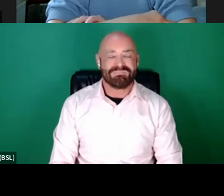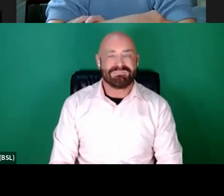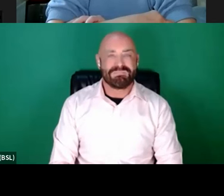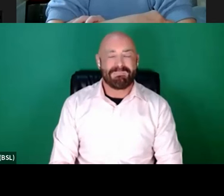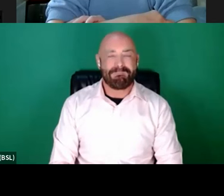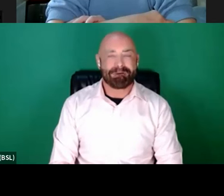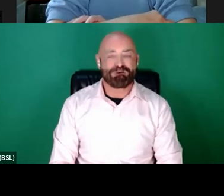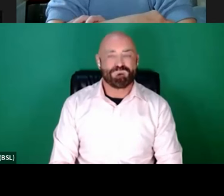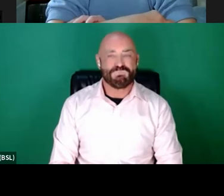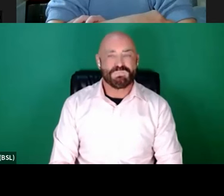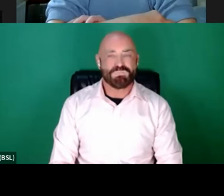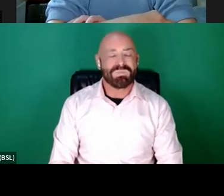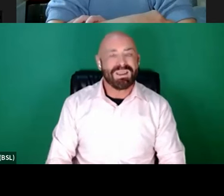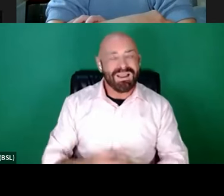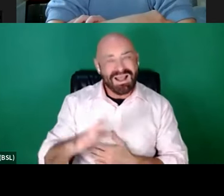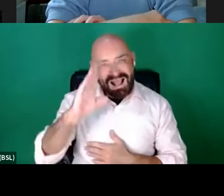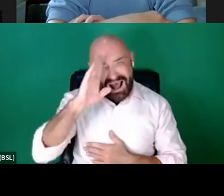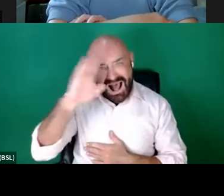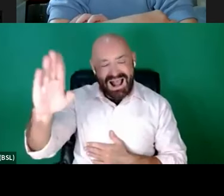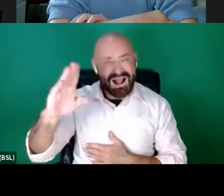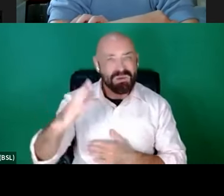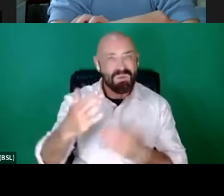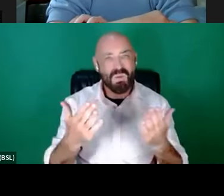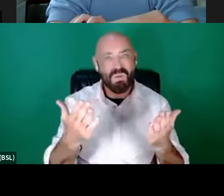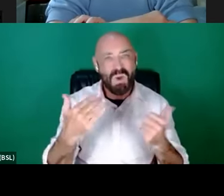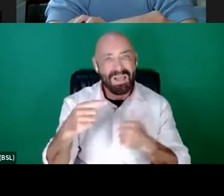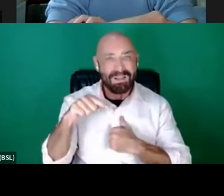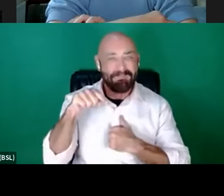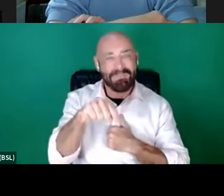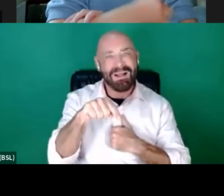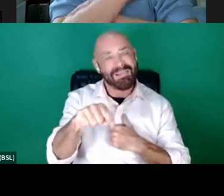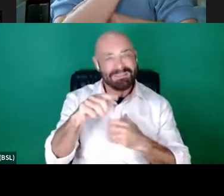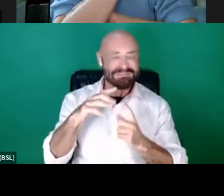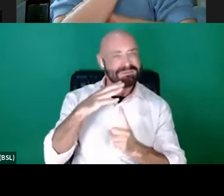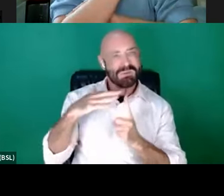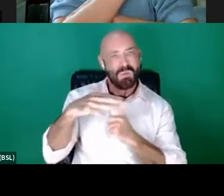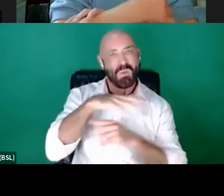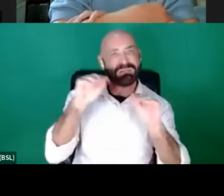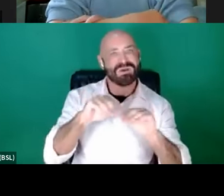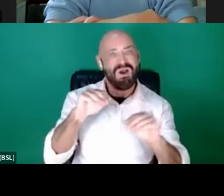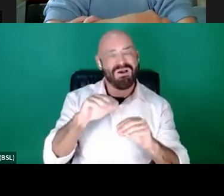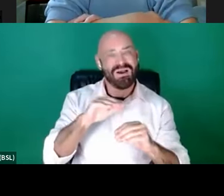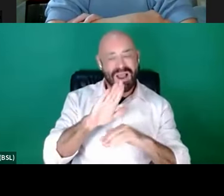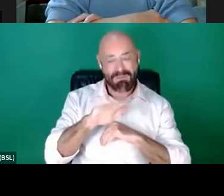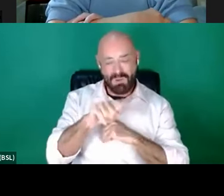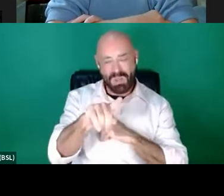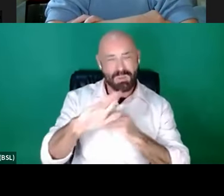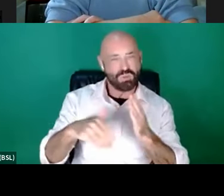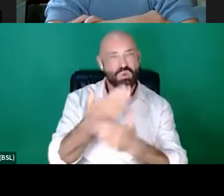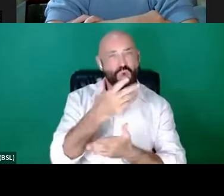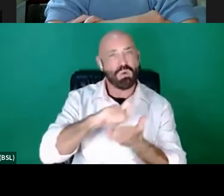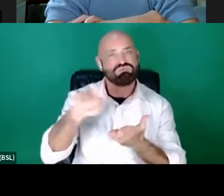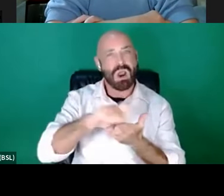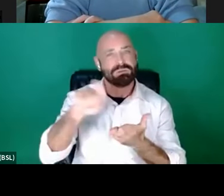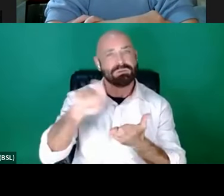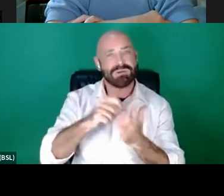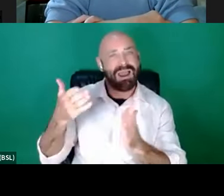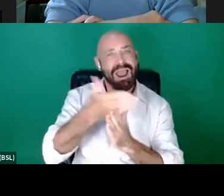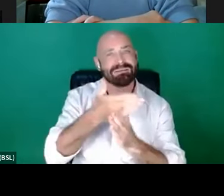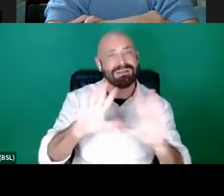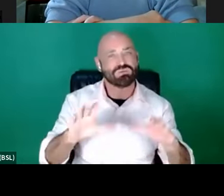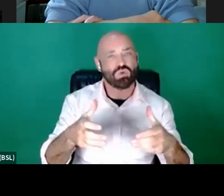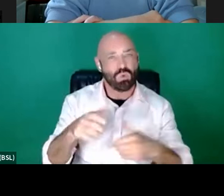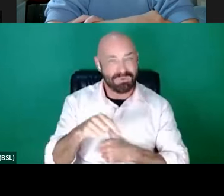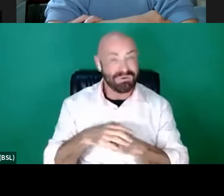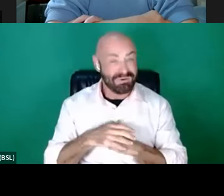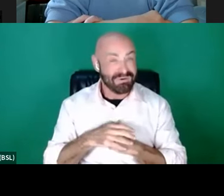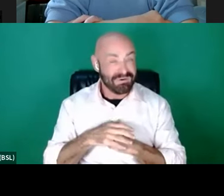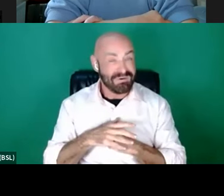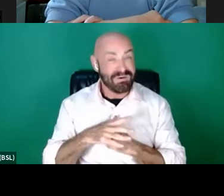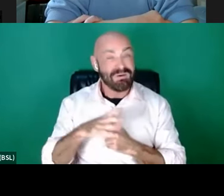Hi and welcome to this webinar about the new Writers' Access Group from BBC Writersroom.